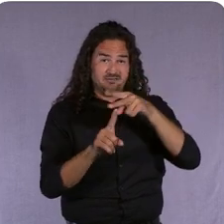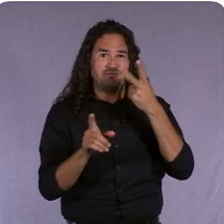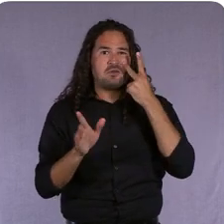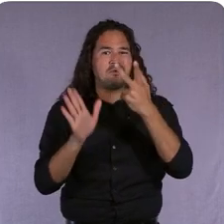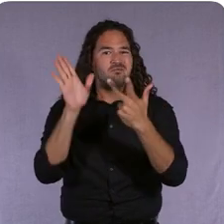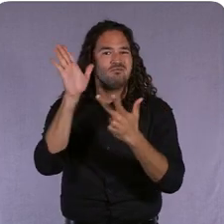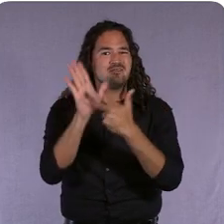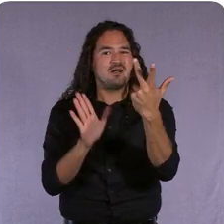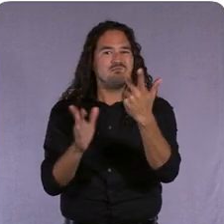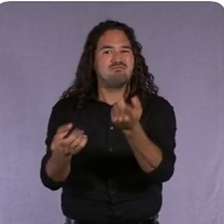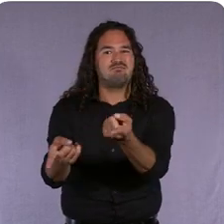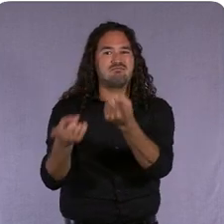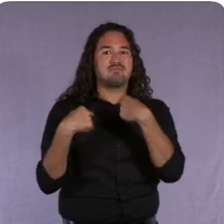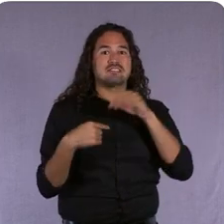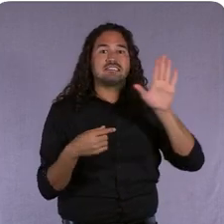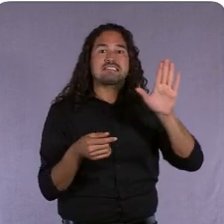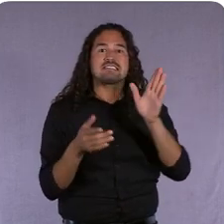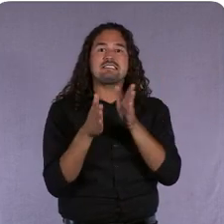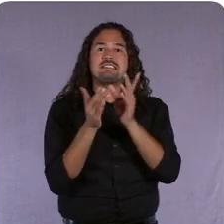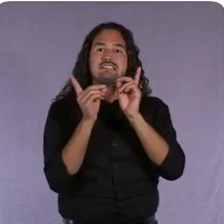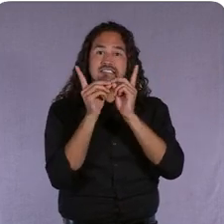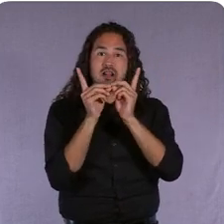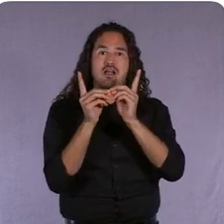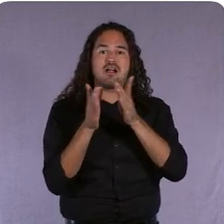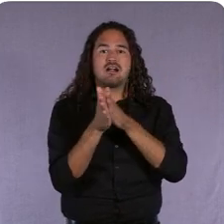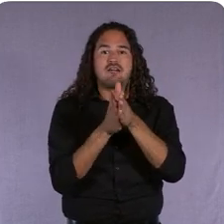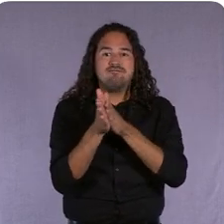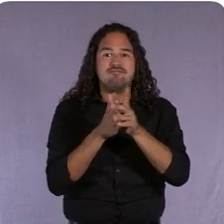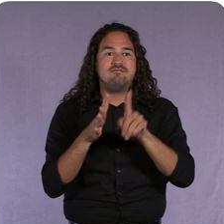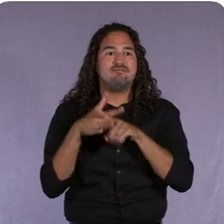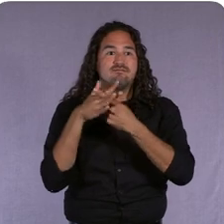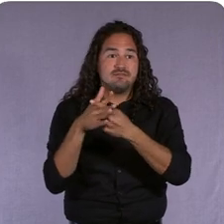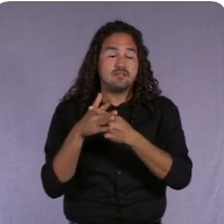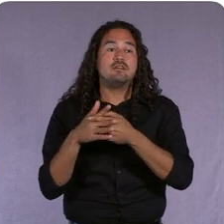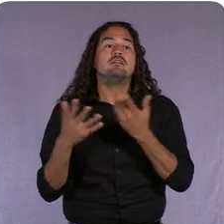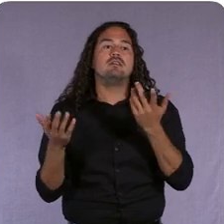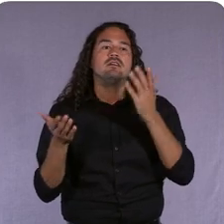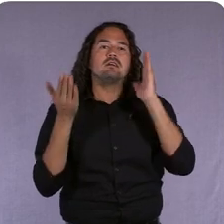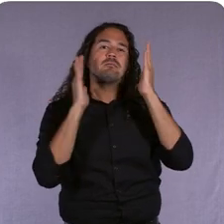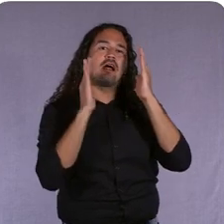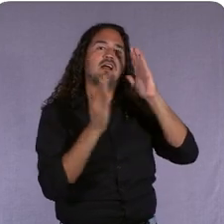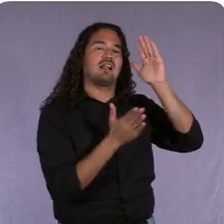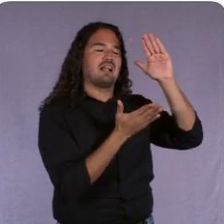versus those less digitally mature. Let's look at Monday.com, which is the work operating system.